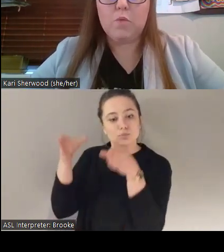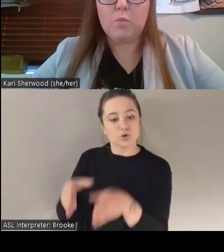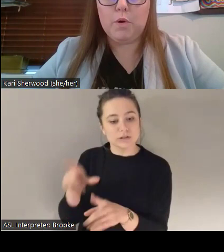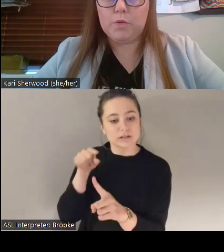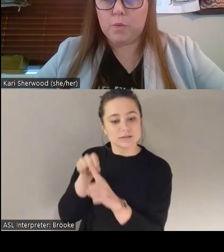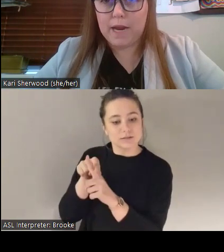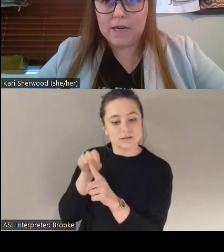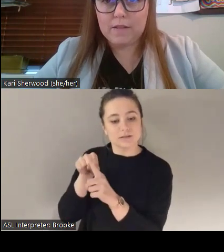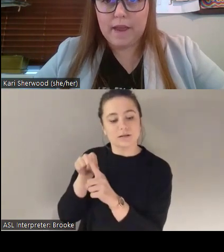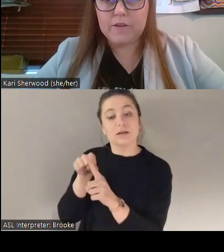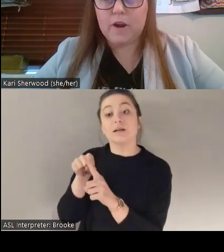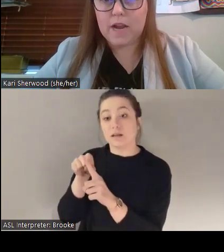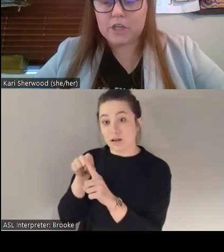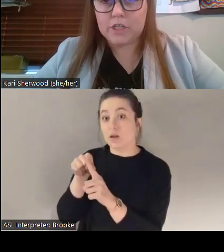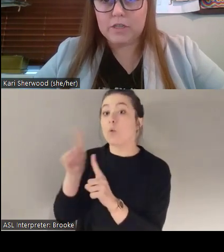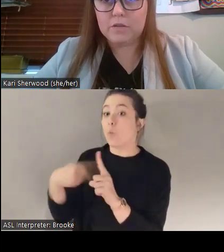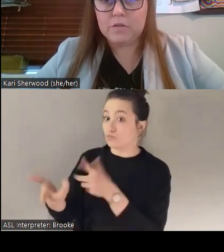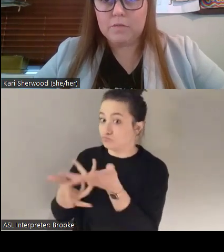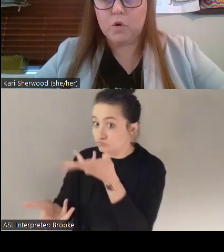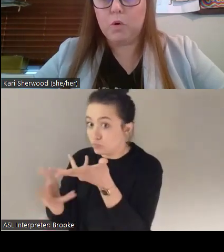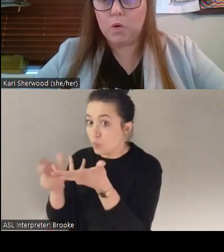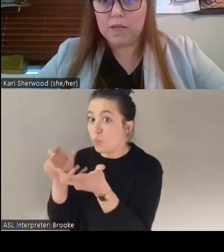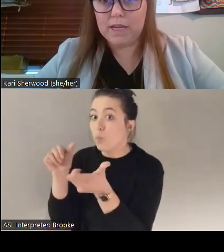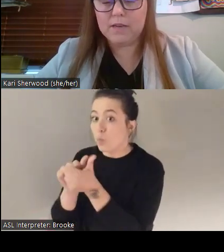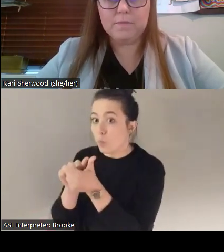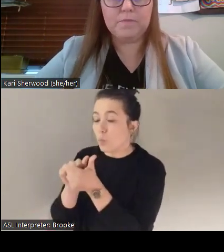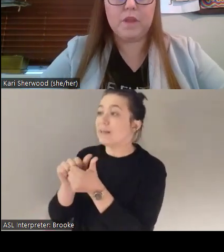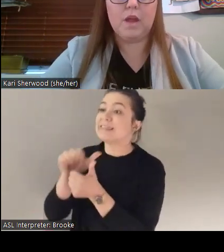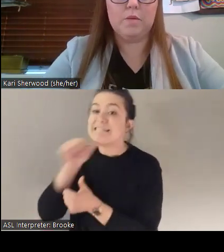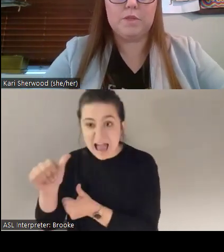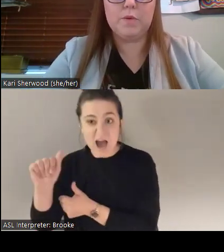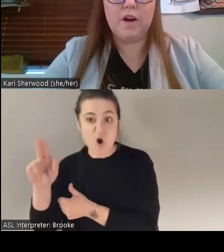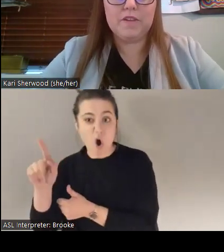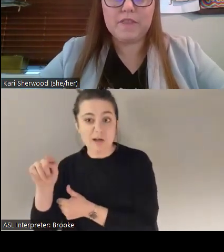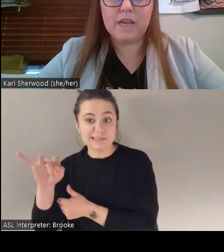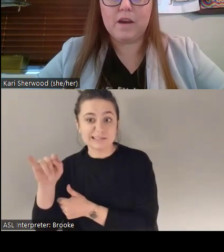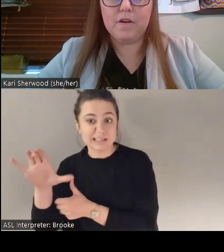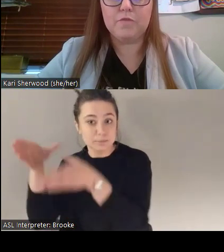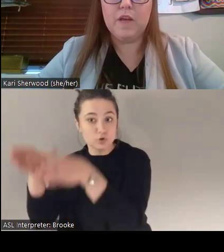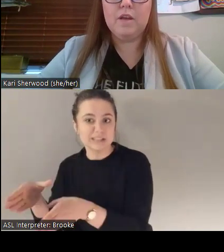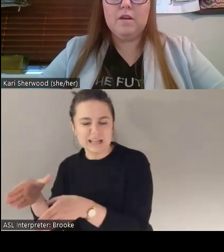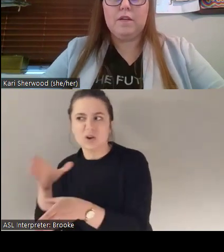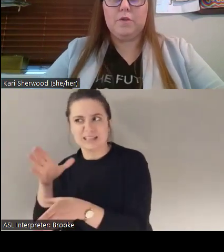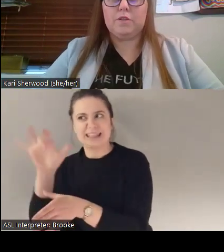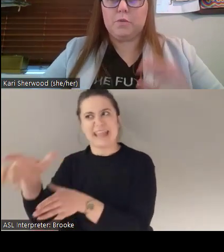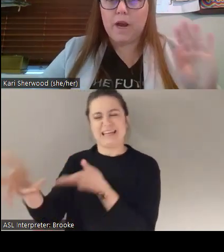they will both rate that interaction more poorly. So we often think of, you know, there's a right